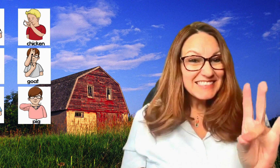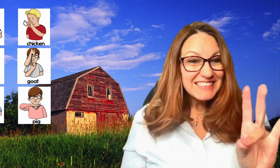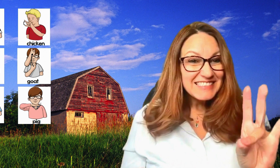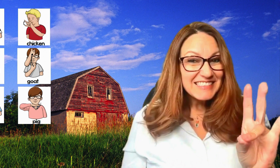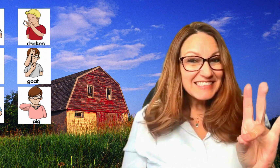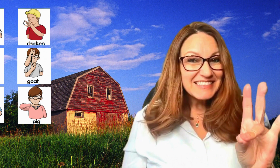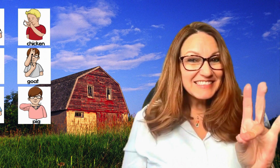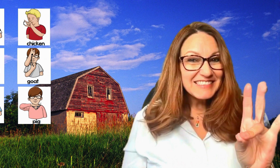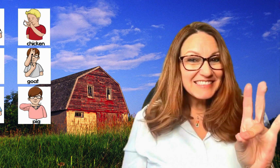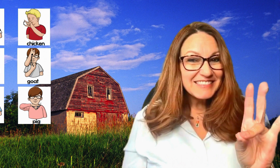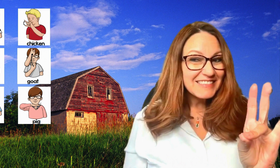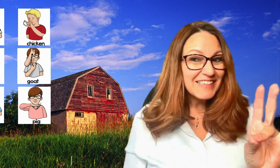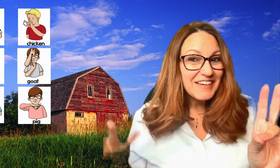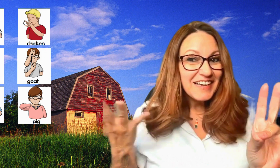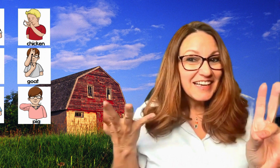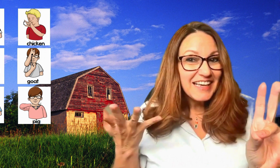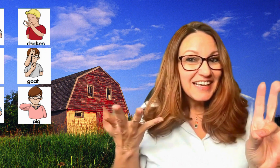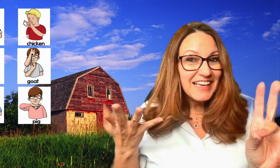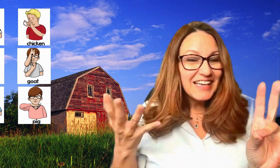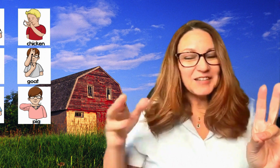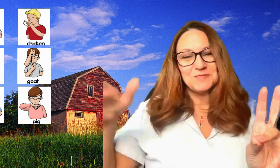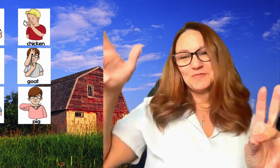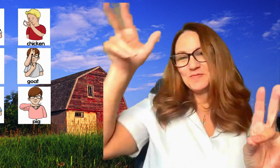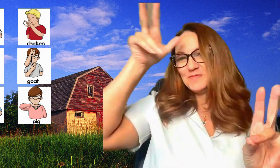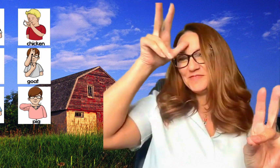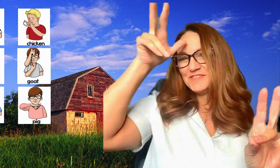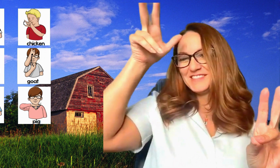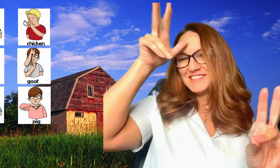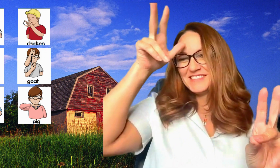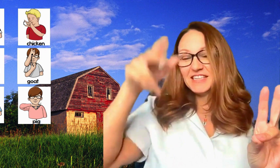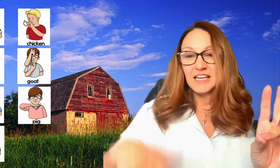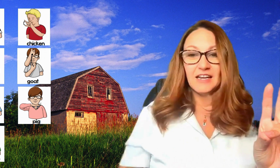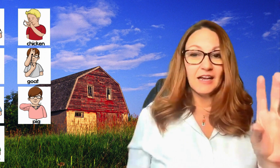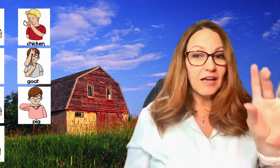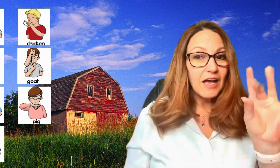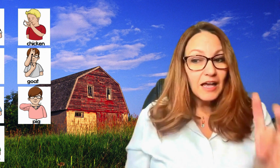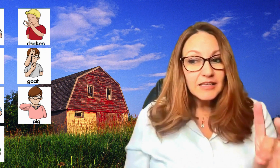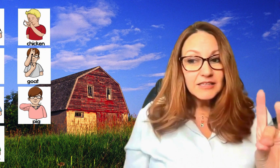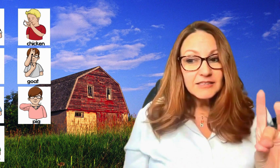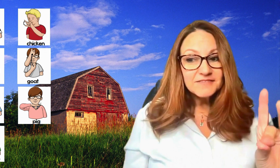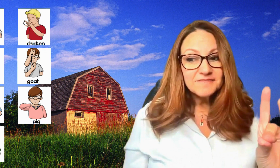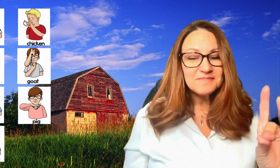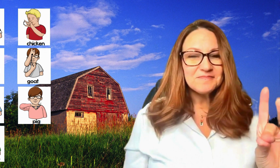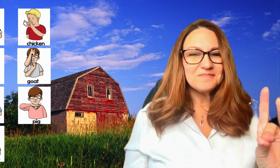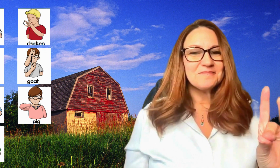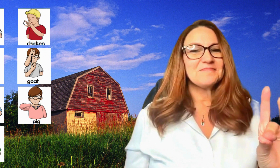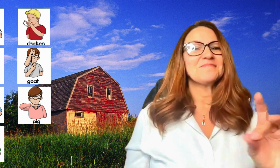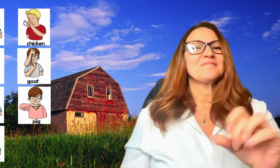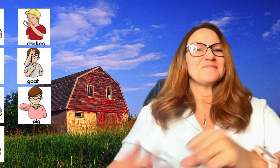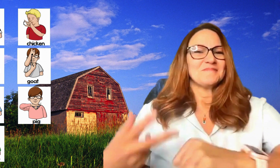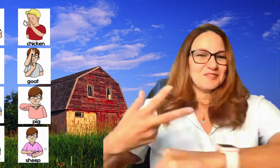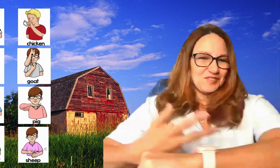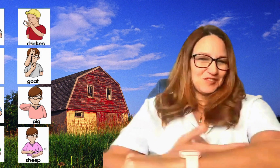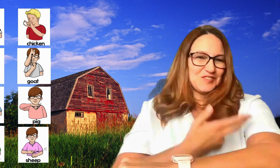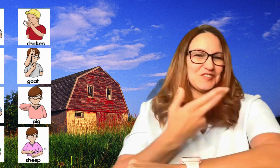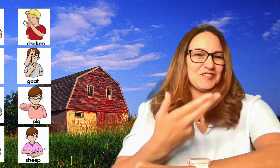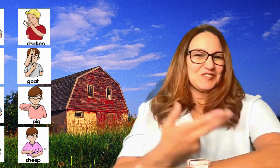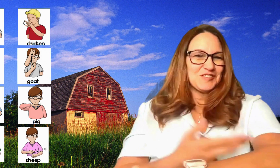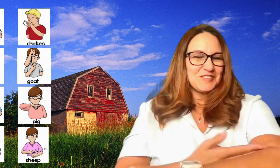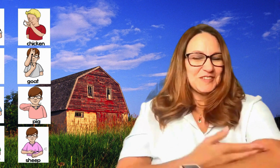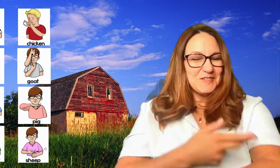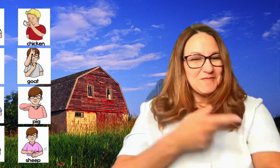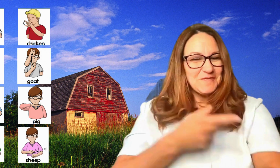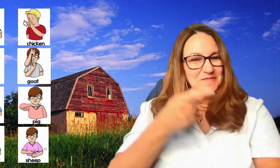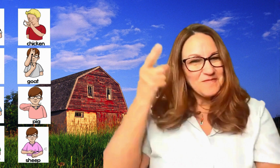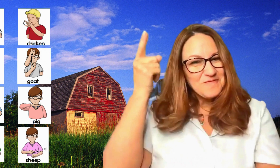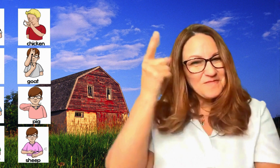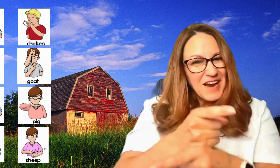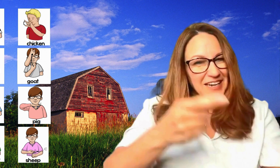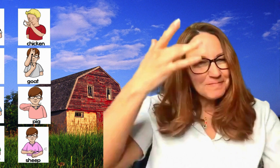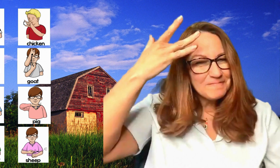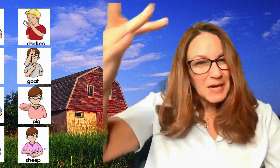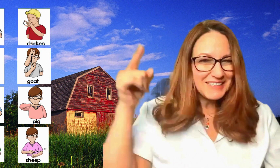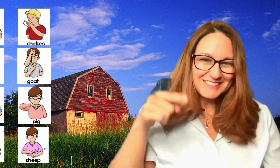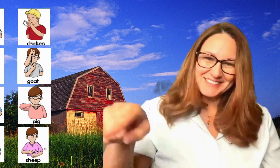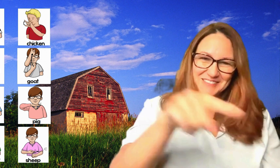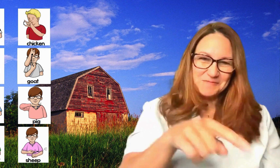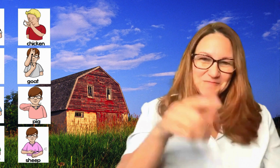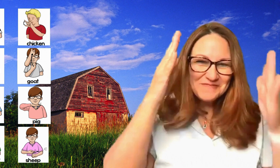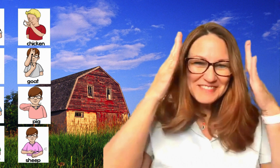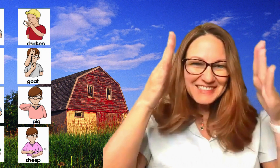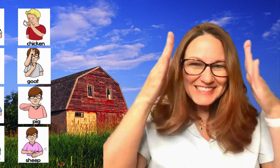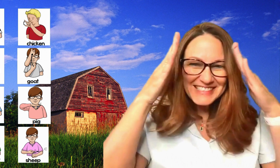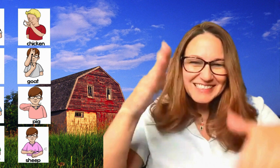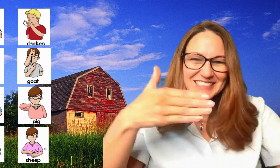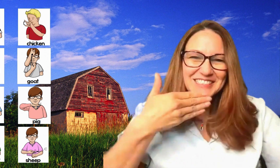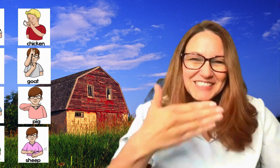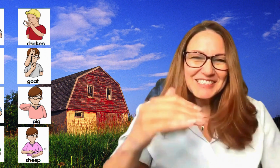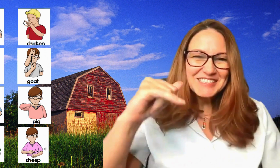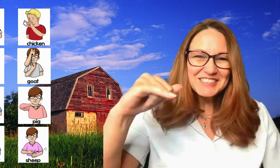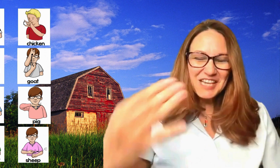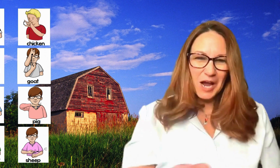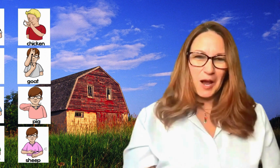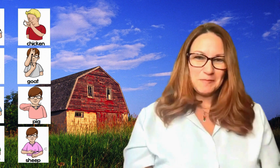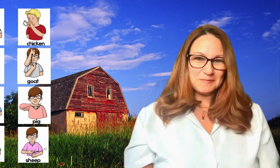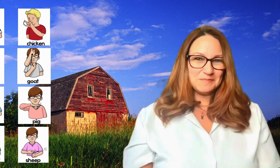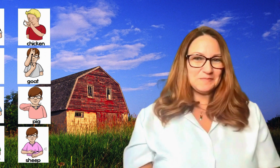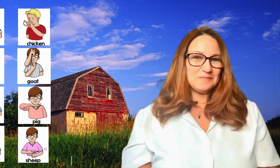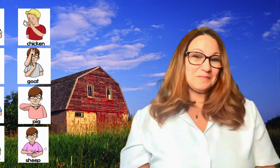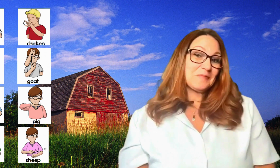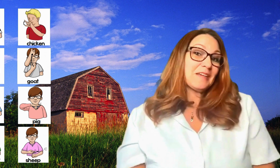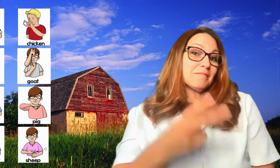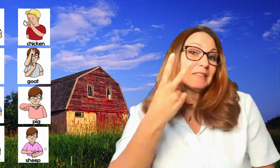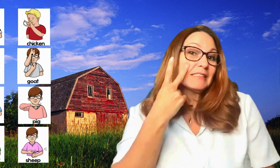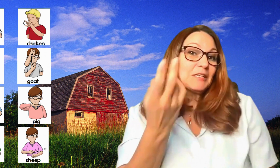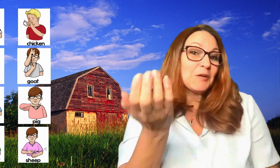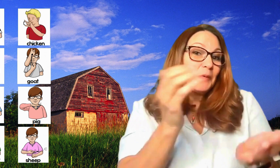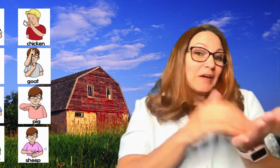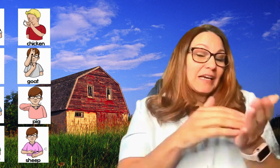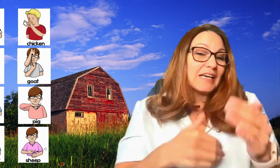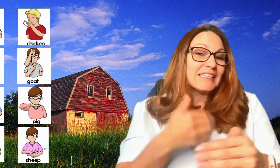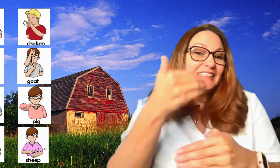seventh rooster eight sheep that's right you're so smart I'm happy we're paying attention good job